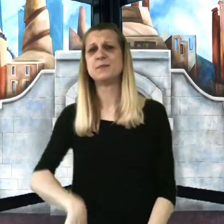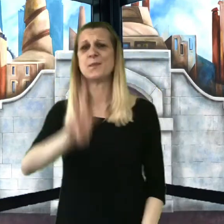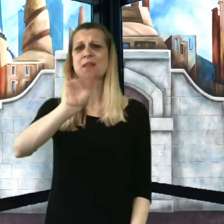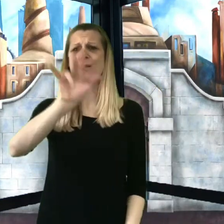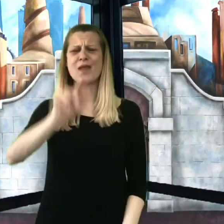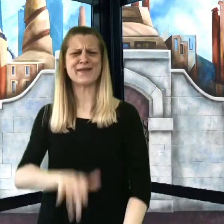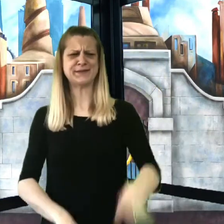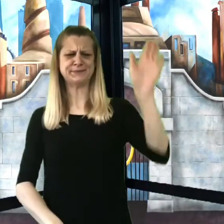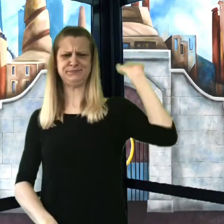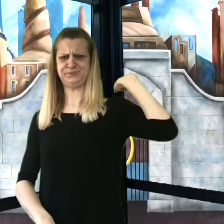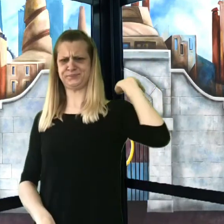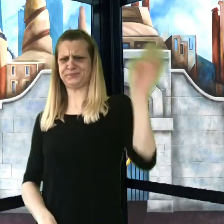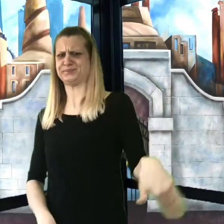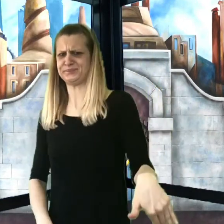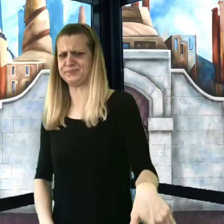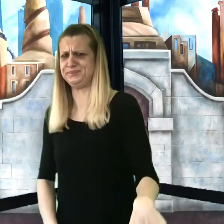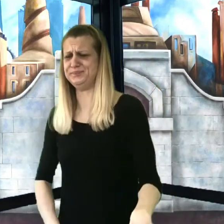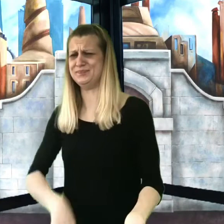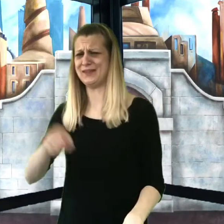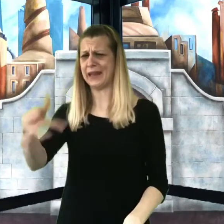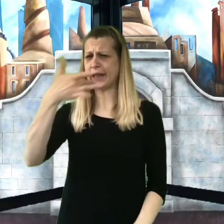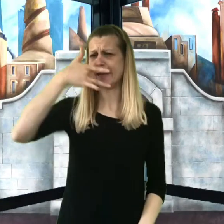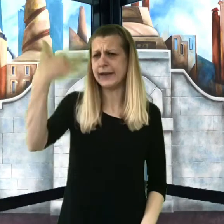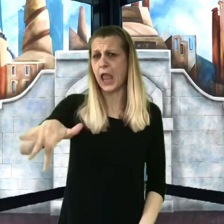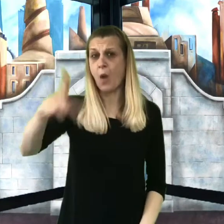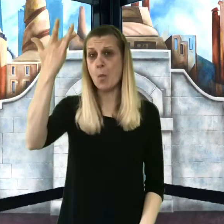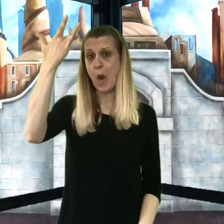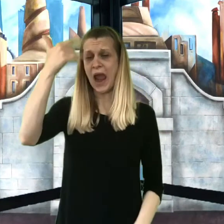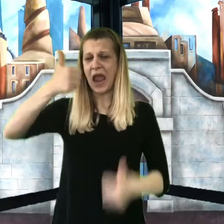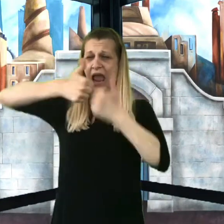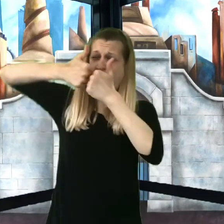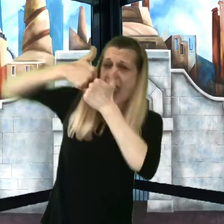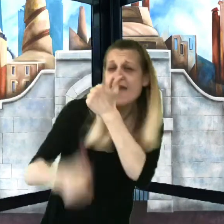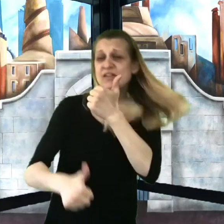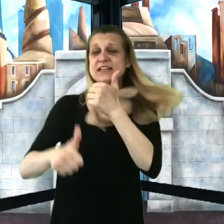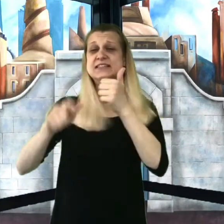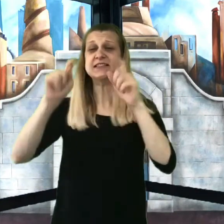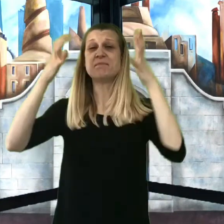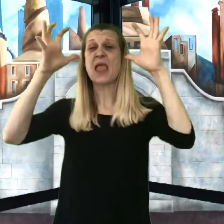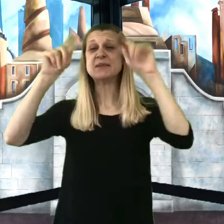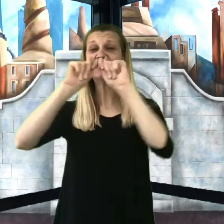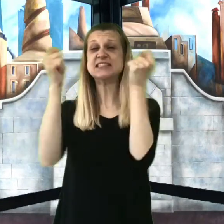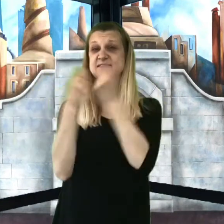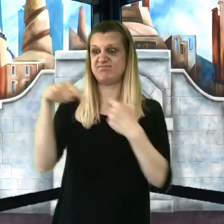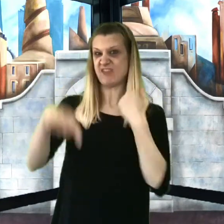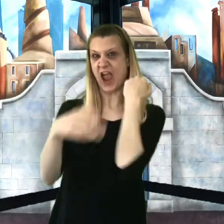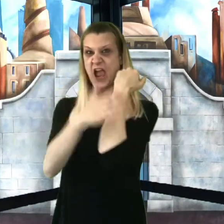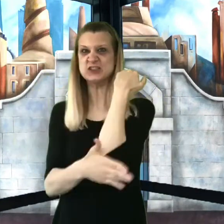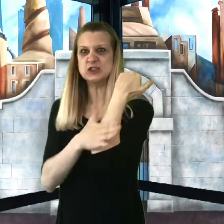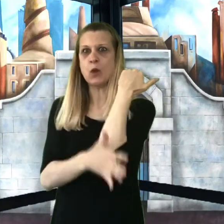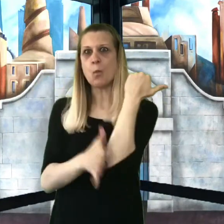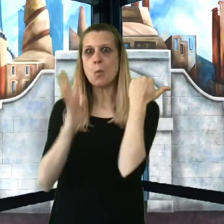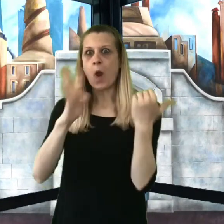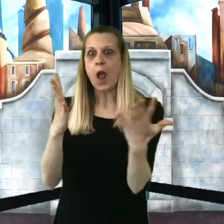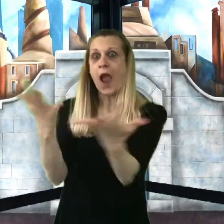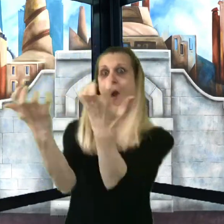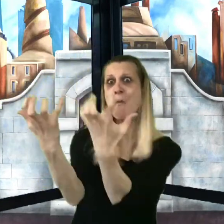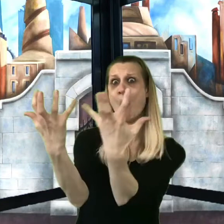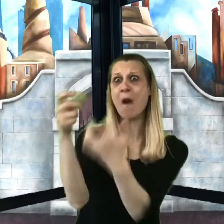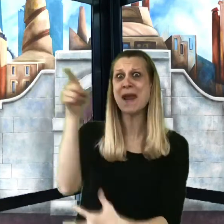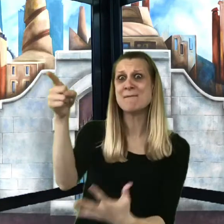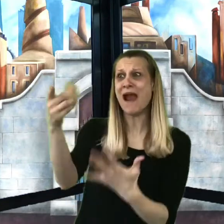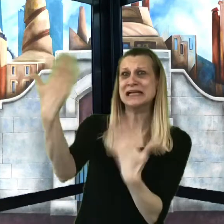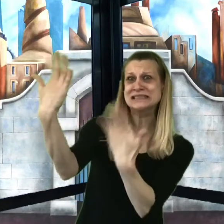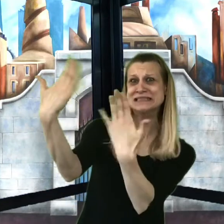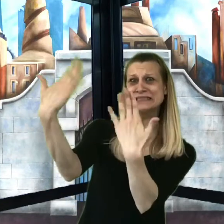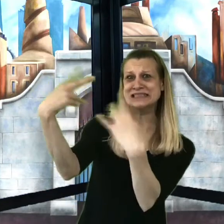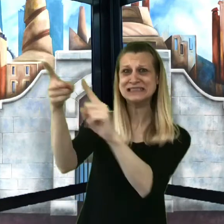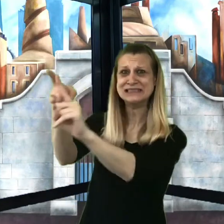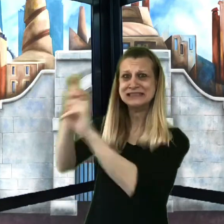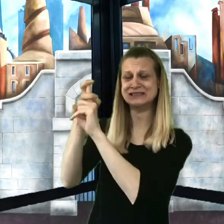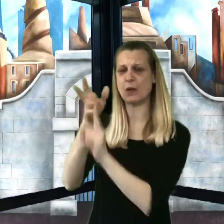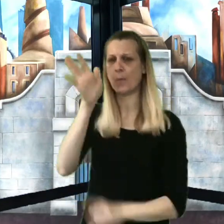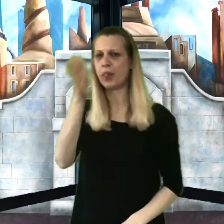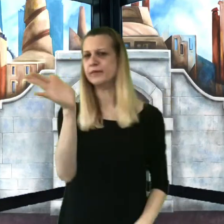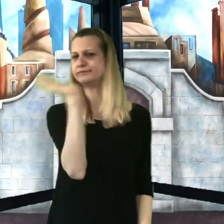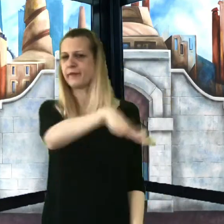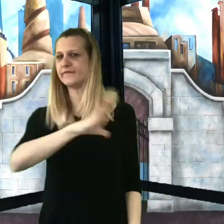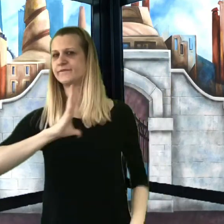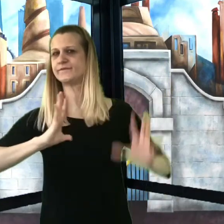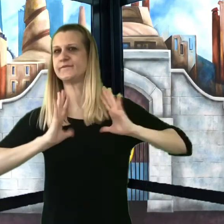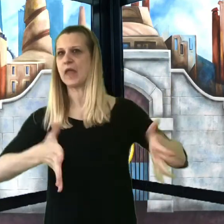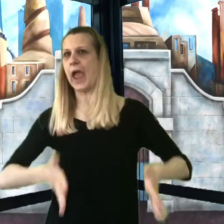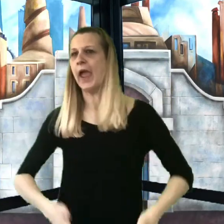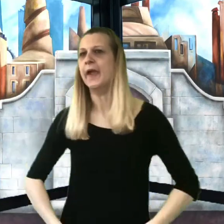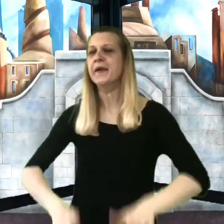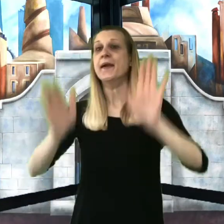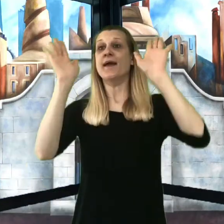"Nonsense," said Mr. Wonka, "he’s very lucky. Every basketball team in the country will be trying to get him."